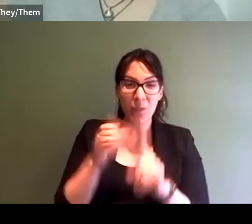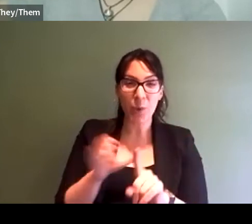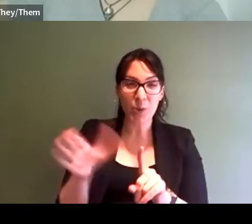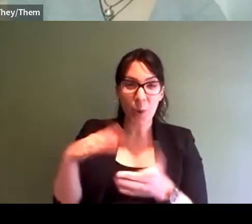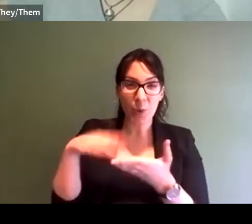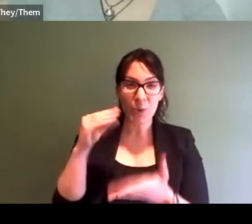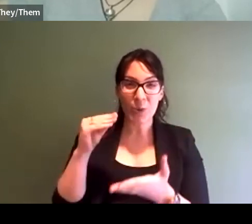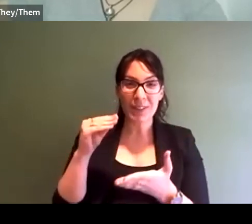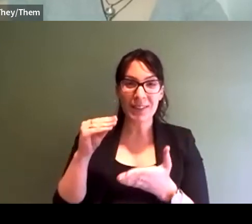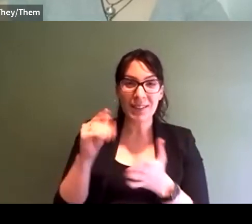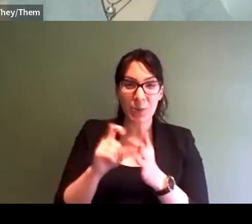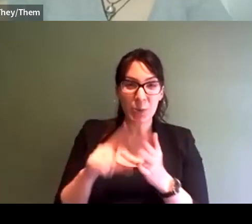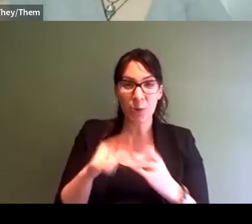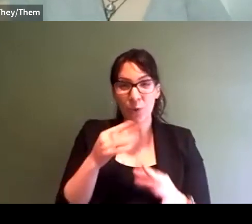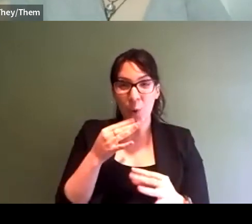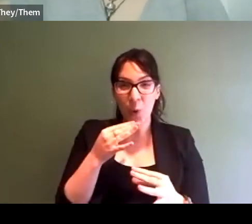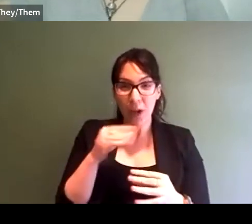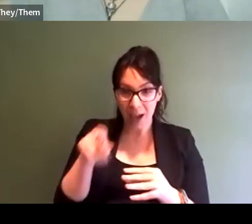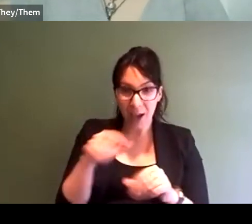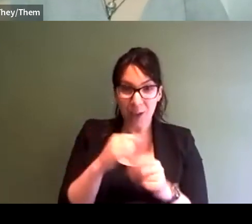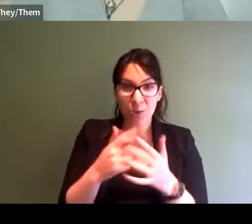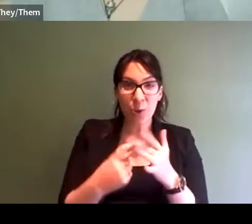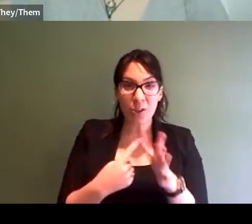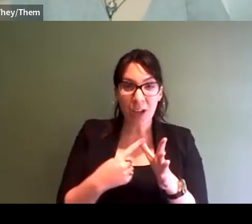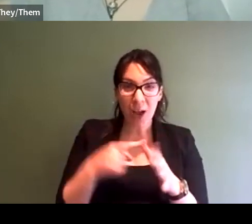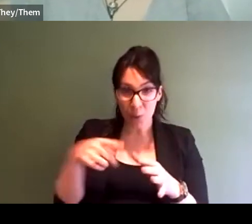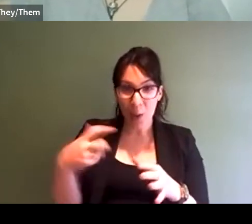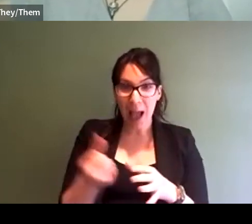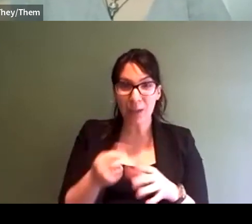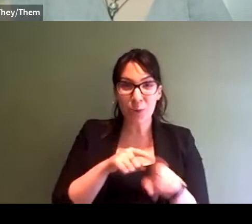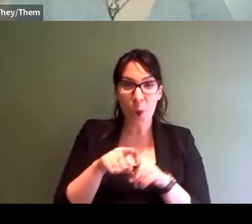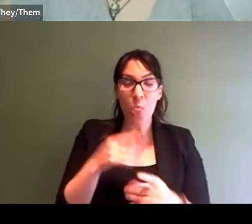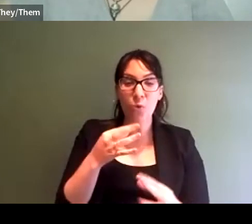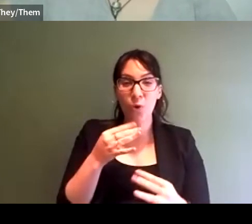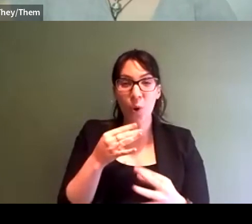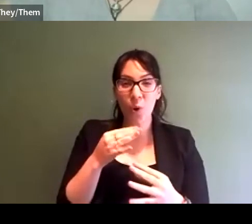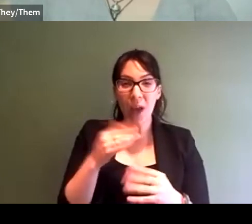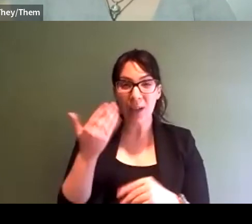It is not in Georgia, did you ever have to learn the reporter at school, or if you block to that memory.